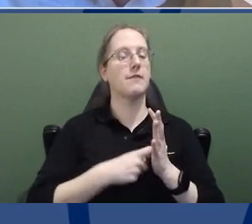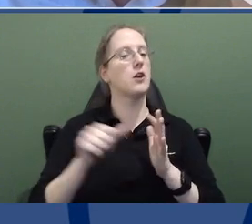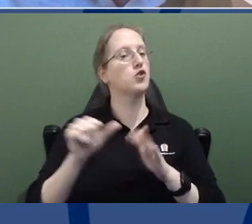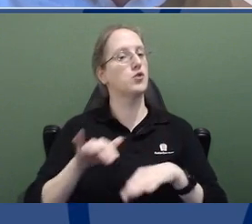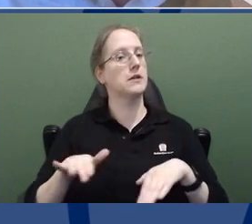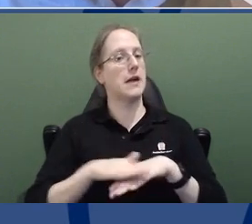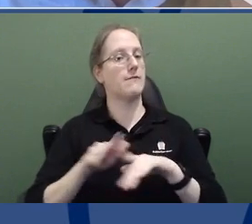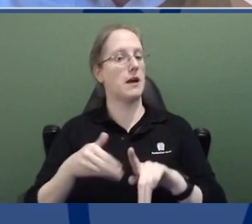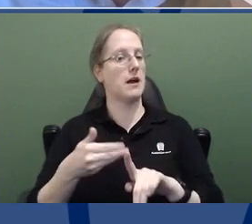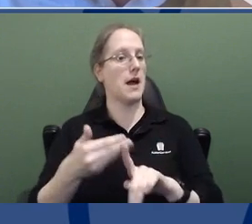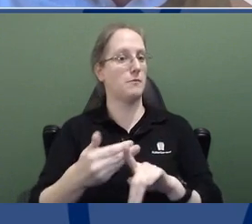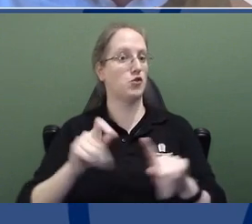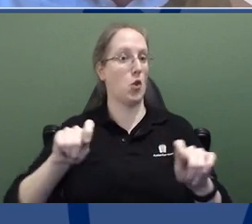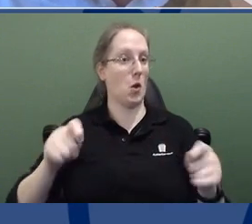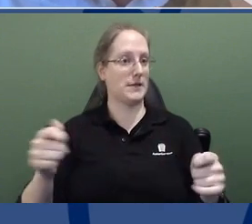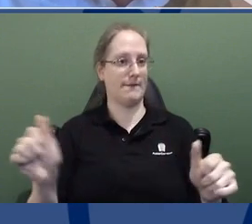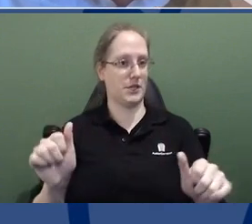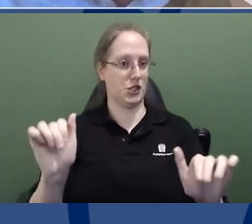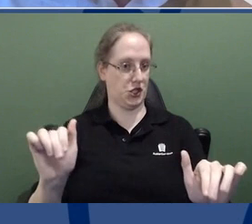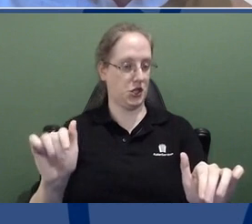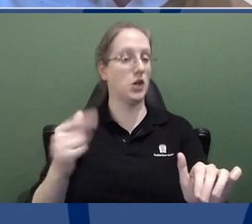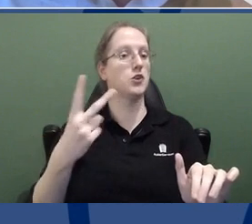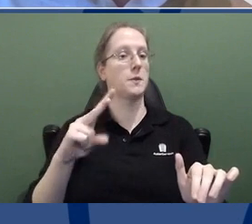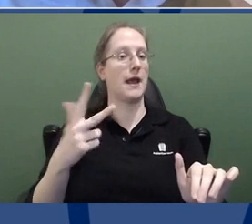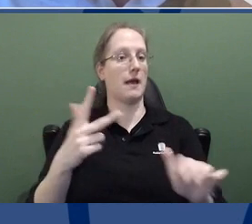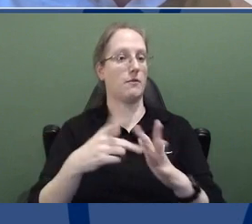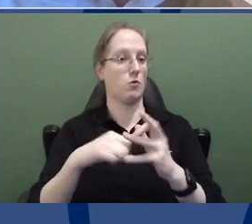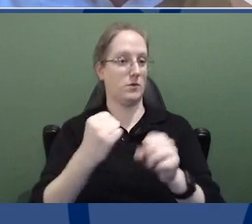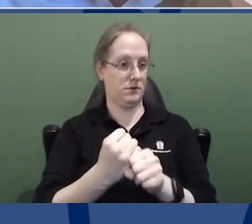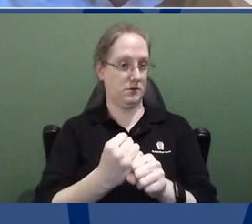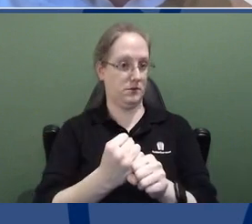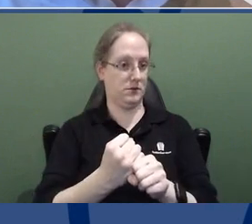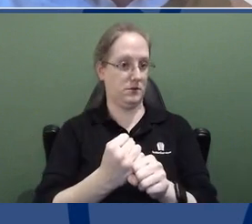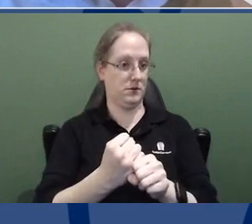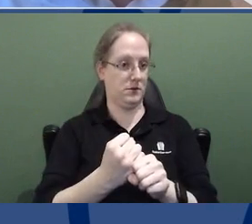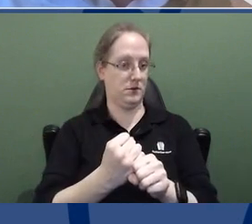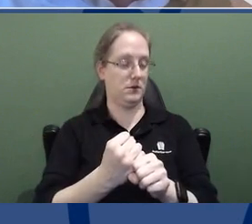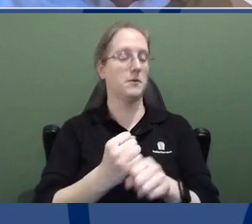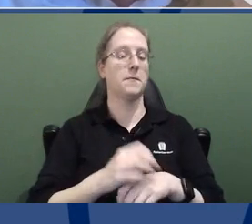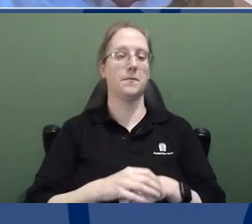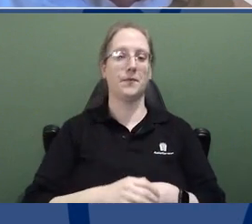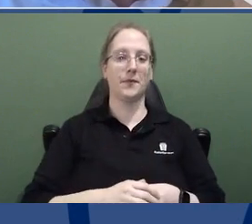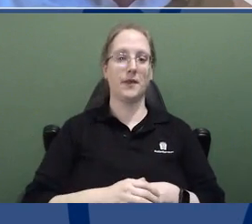the lockdown on the 28th of August. It's eligible to all businesses and not‑for‑profits.